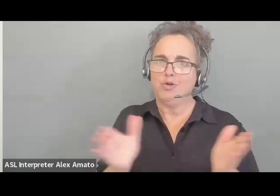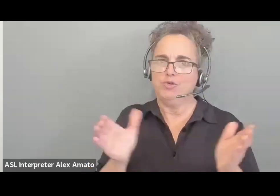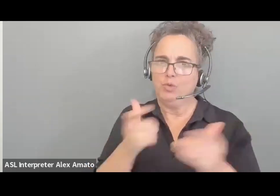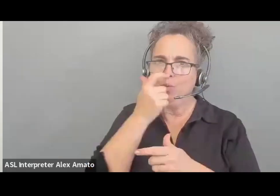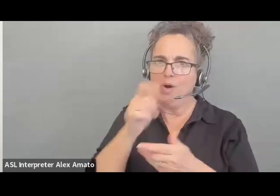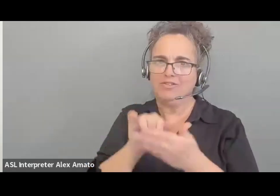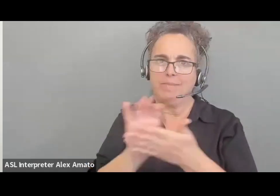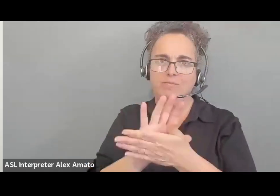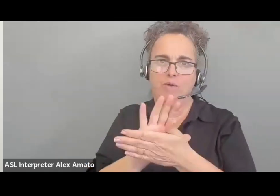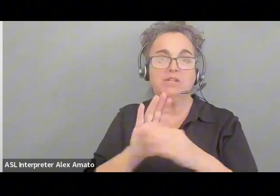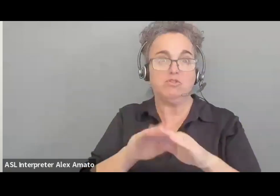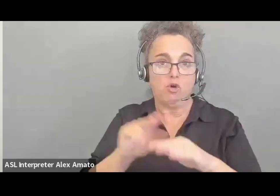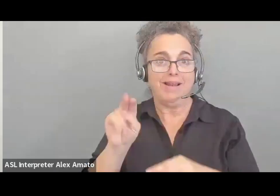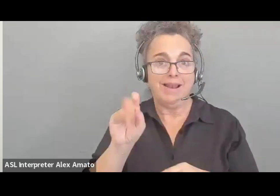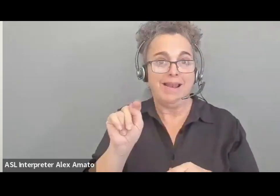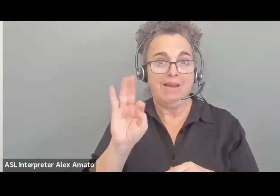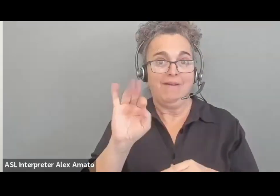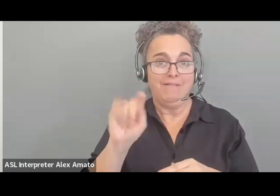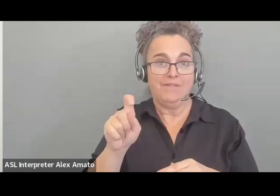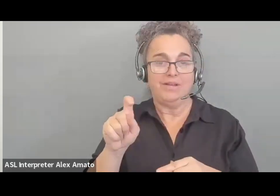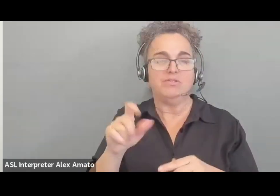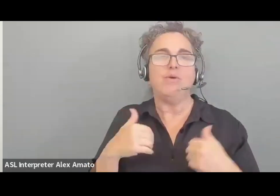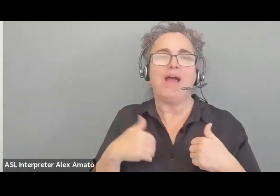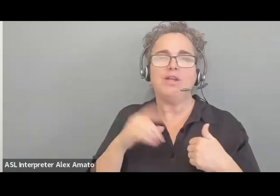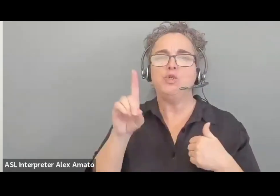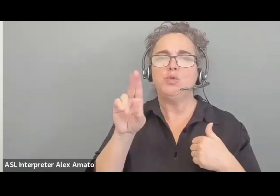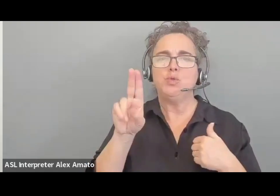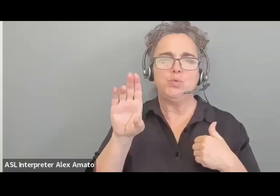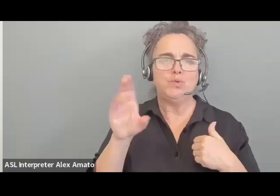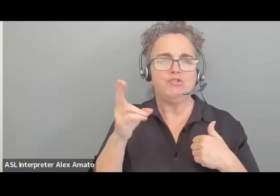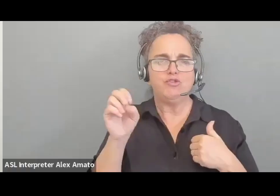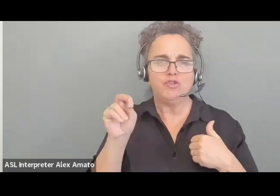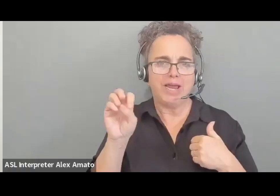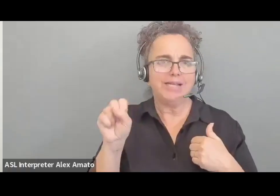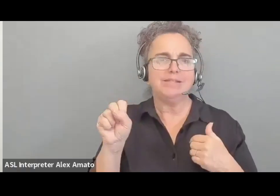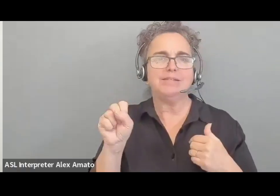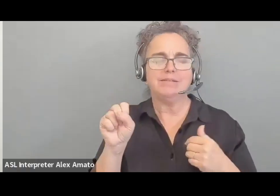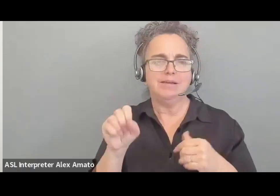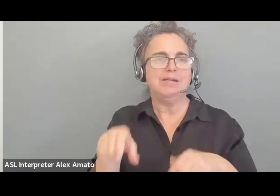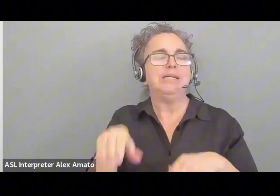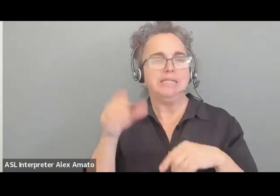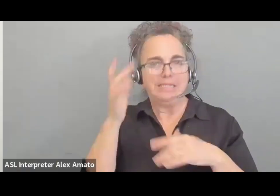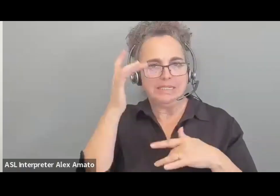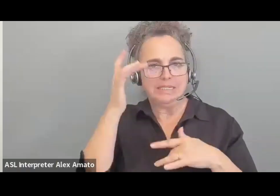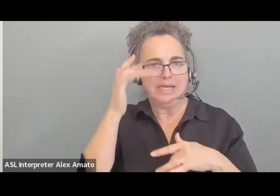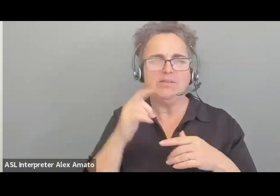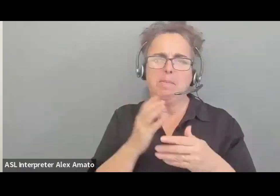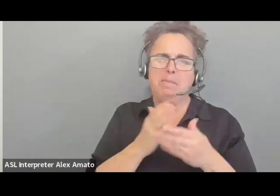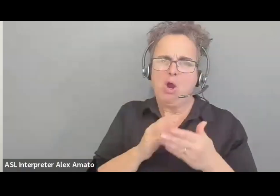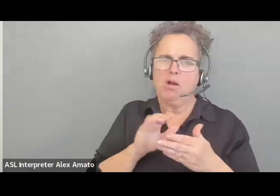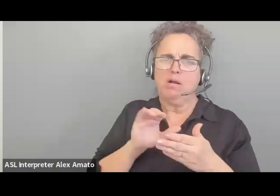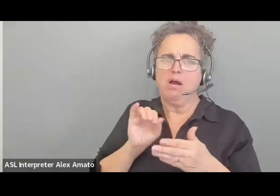It's about an individual that had Duchenne's disease. It's a a form of muscular dystrophy. And his fam, like, he was just always playing video games